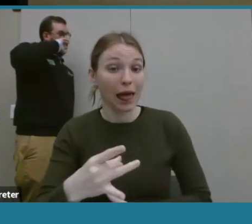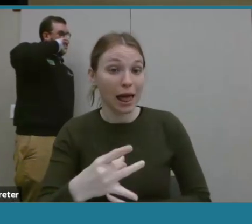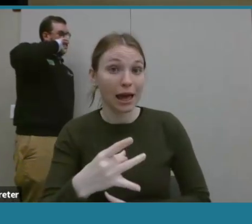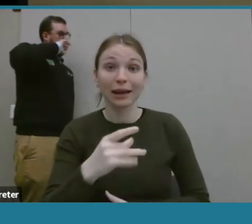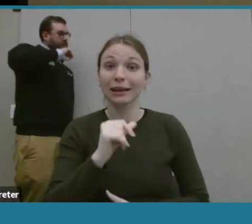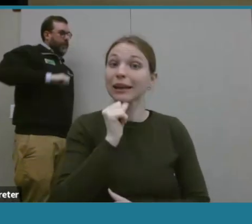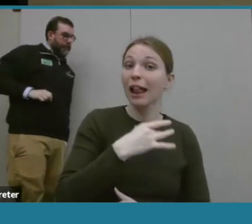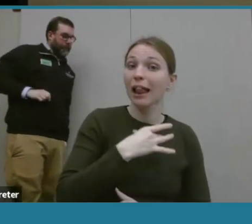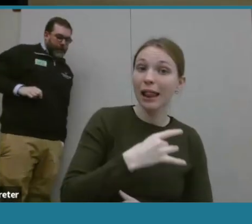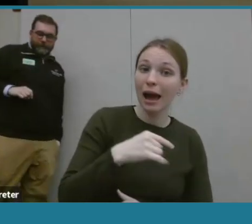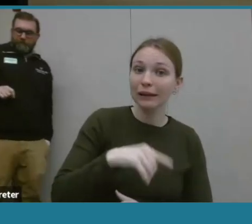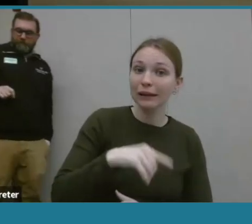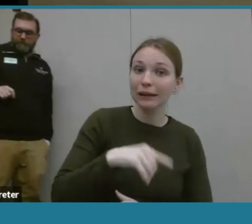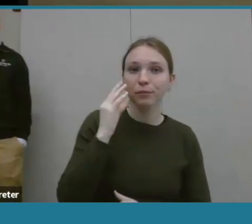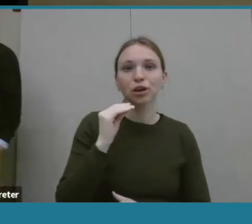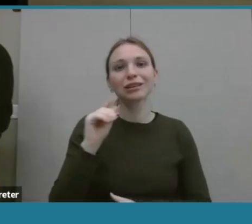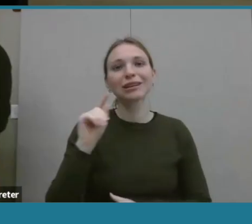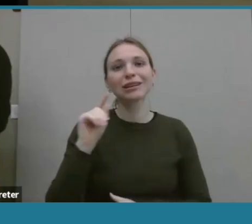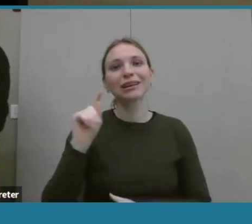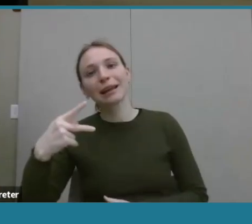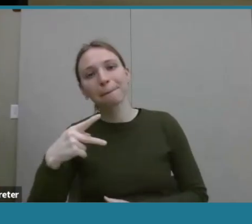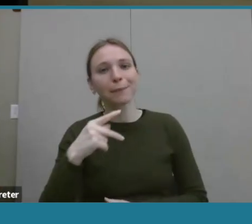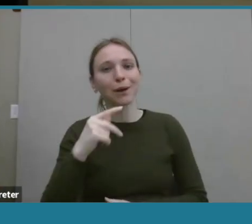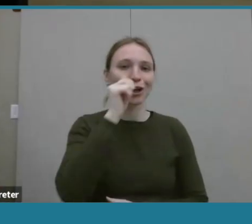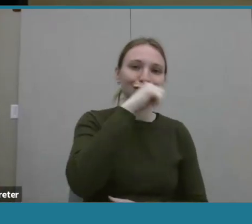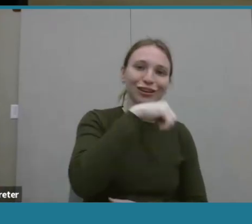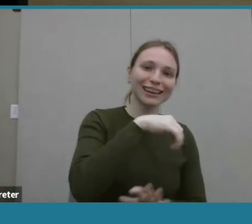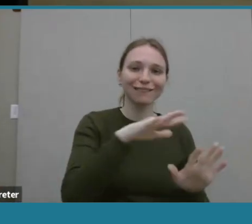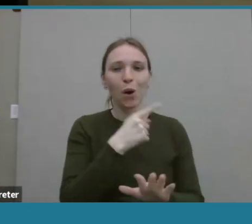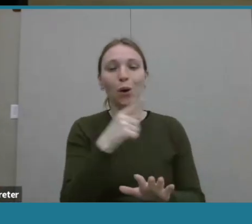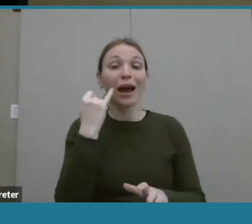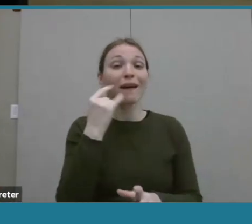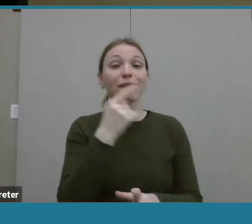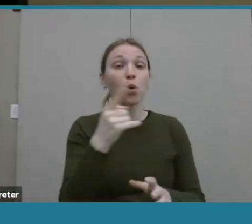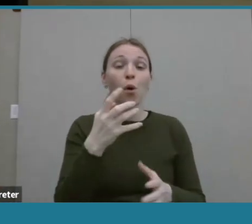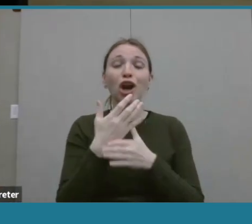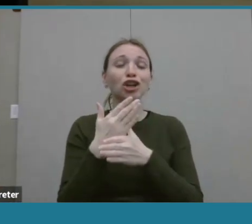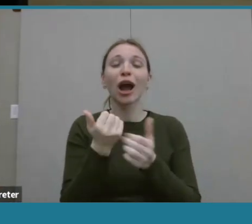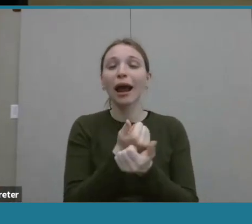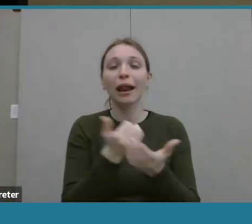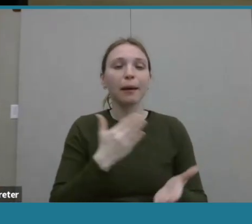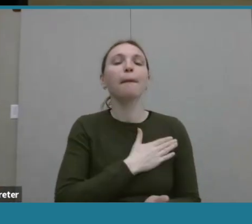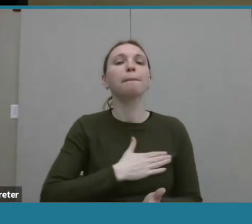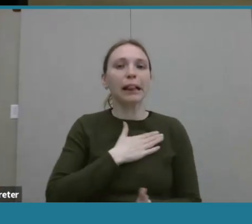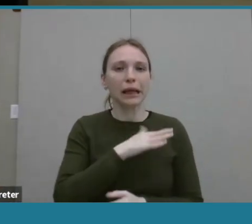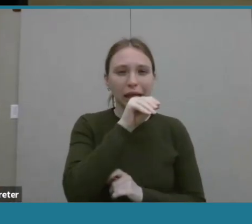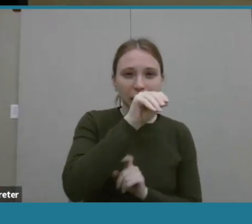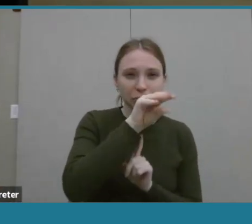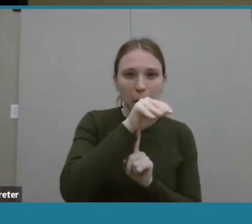there's some tips or tricks or other things that you want to share with us, please feel free to scan both of those and do that.